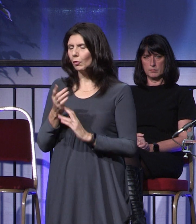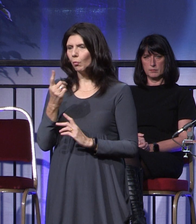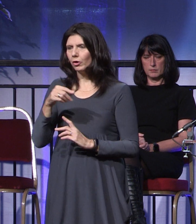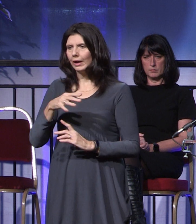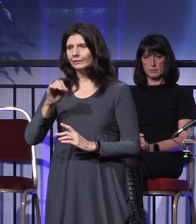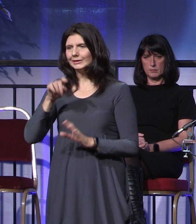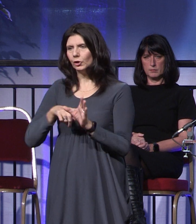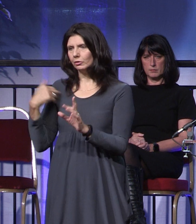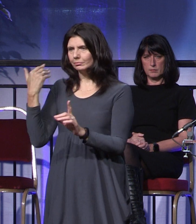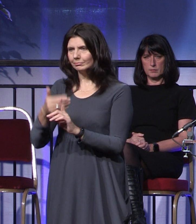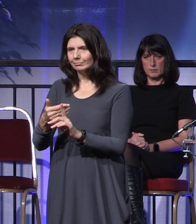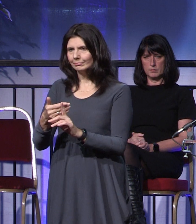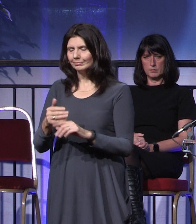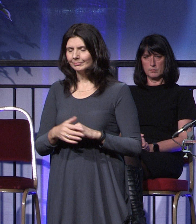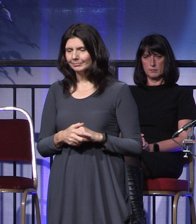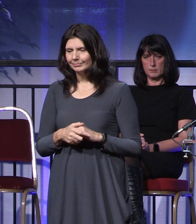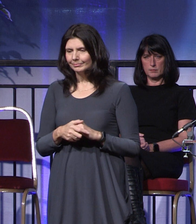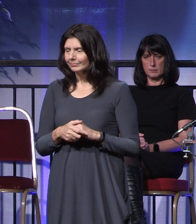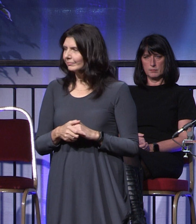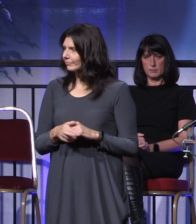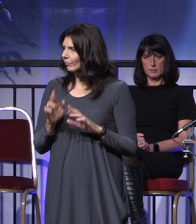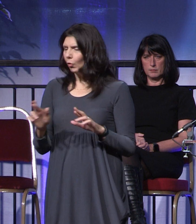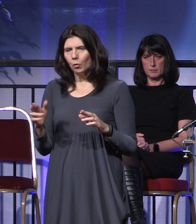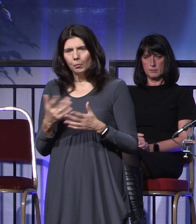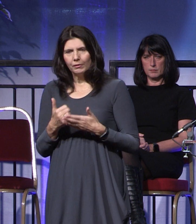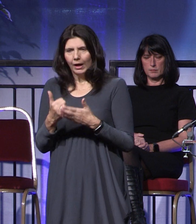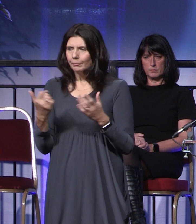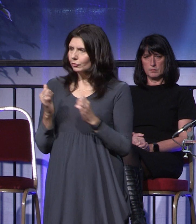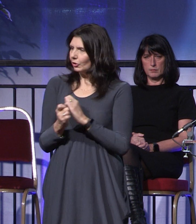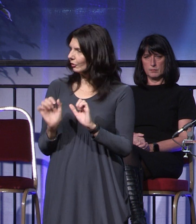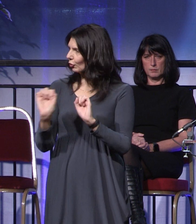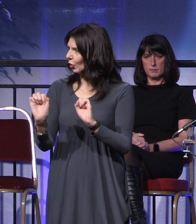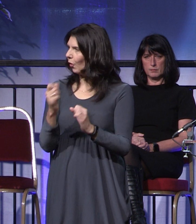history I hope that we have helped to transform your lives and opened up new